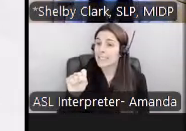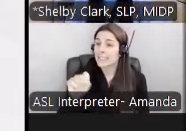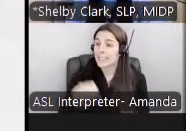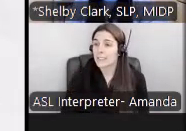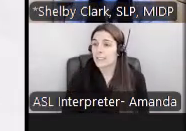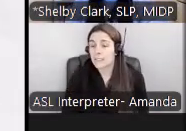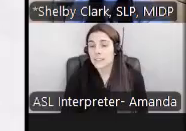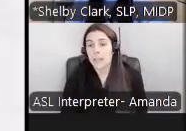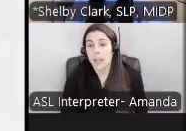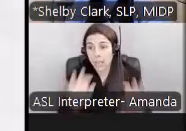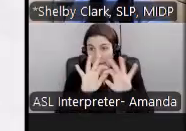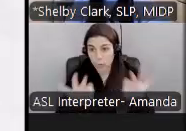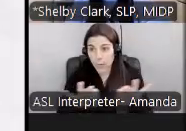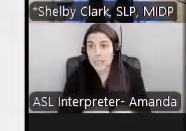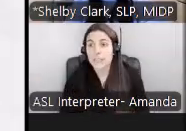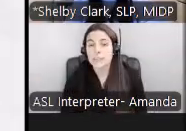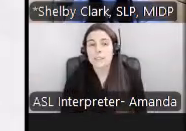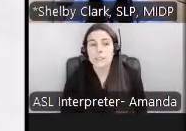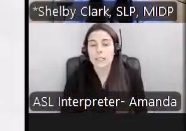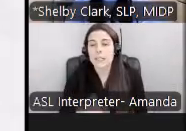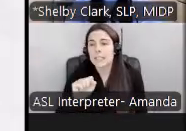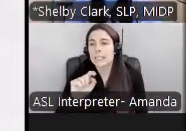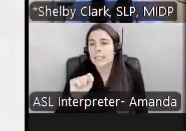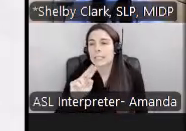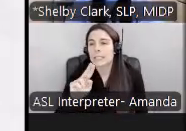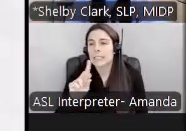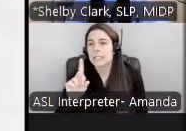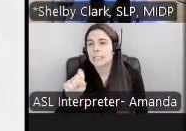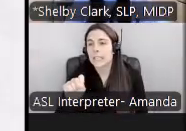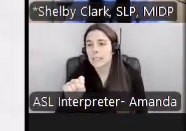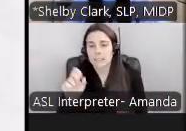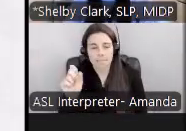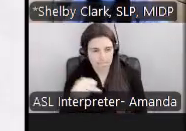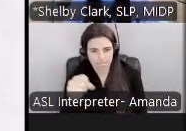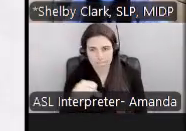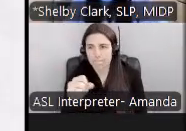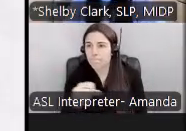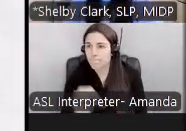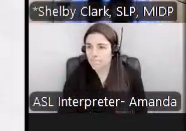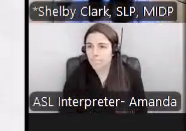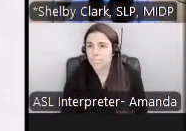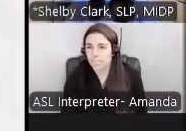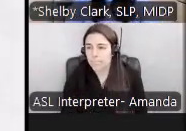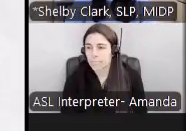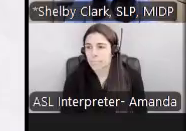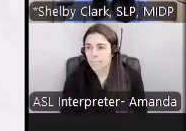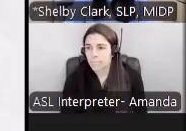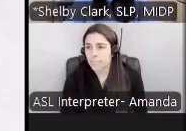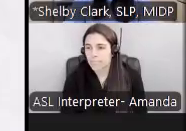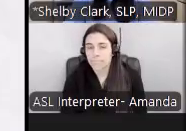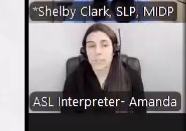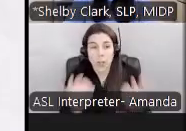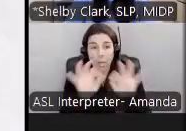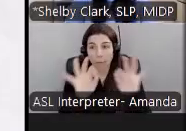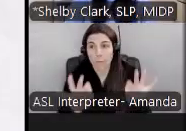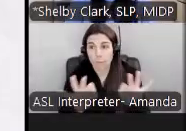the framing. Studs, Shelby Clark: Yep, yeah. So the framing, the wall studs aren't